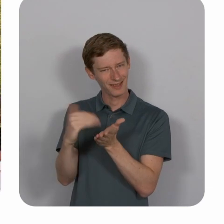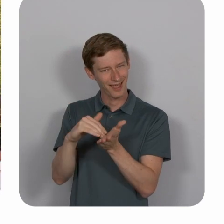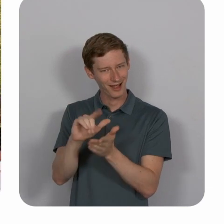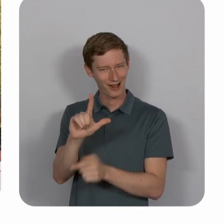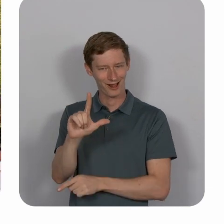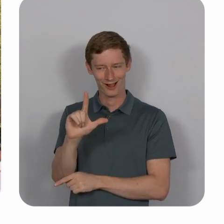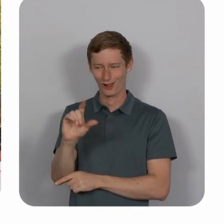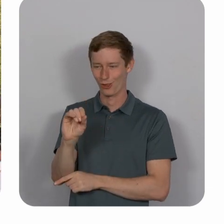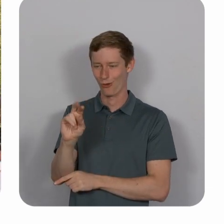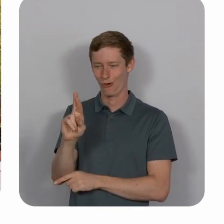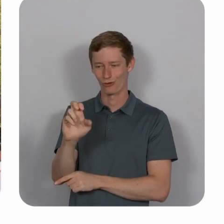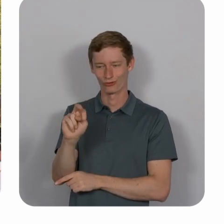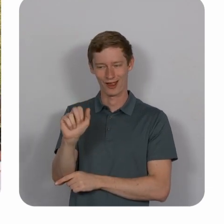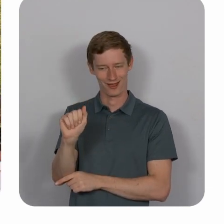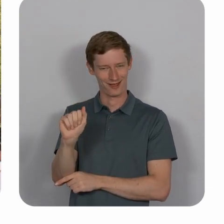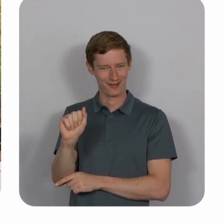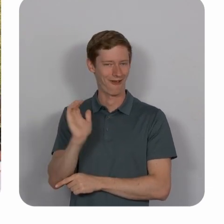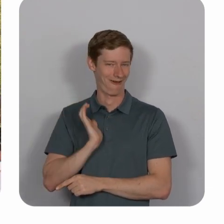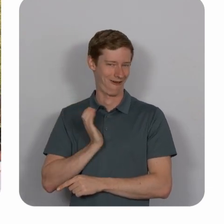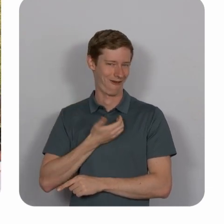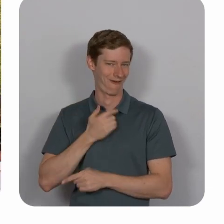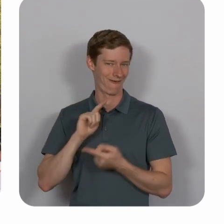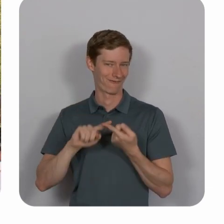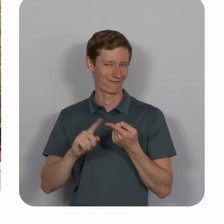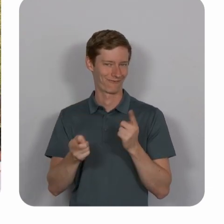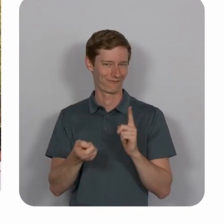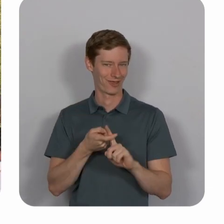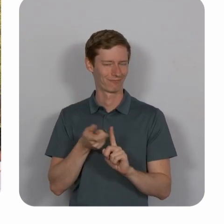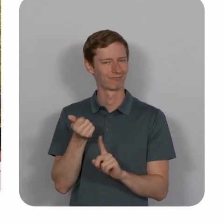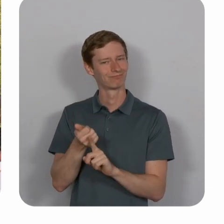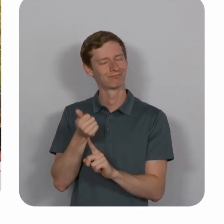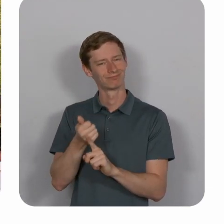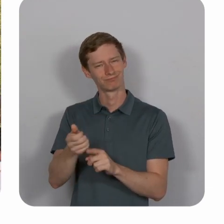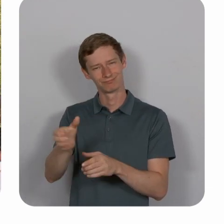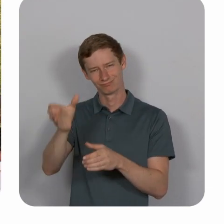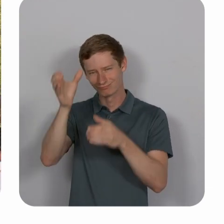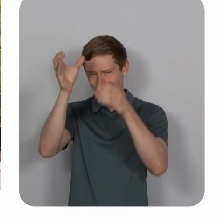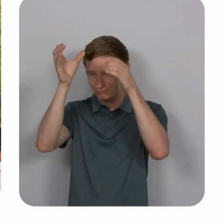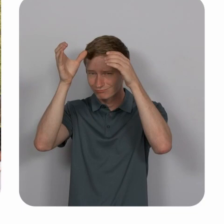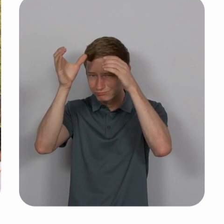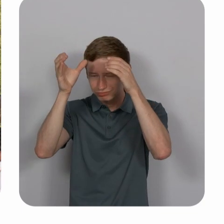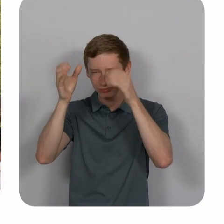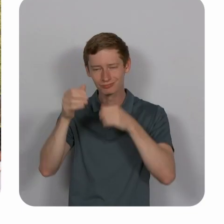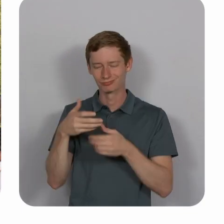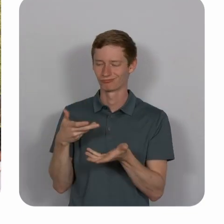Lorena is a knowledgeable and personable travel enthusiast